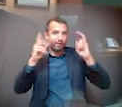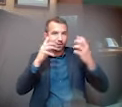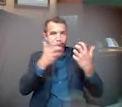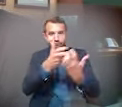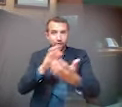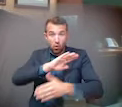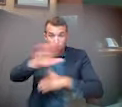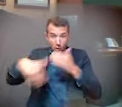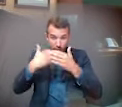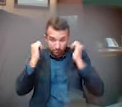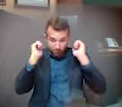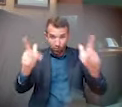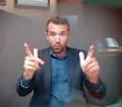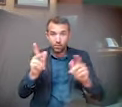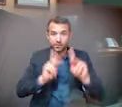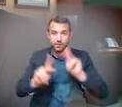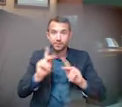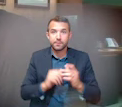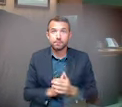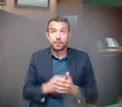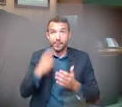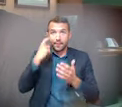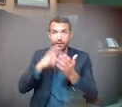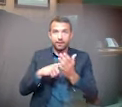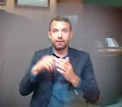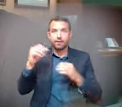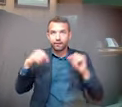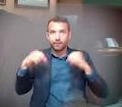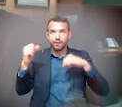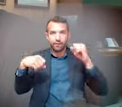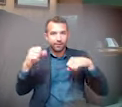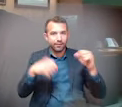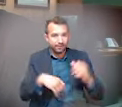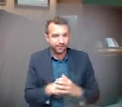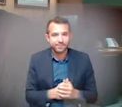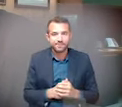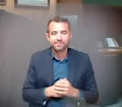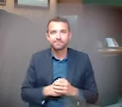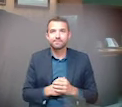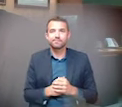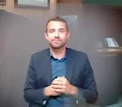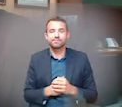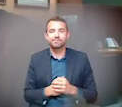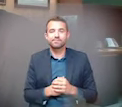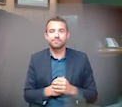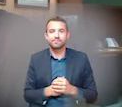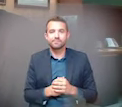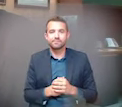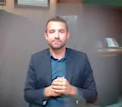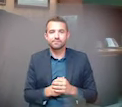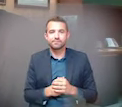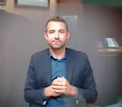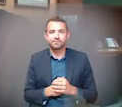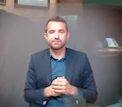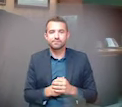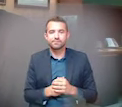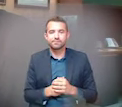There is so many head nods happening right now. I can see LeDerick is nodding his head. Anil is nodding his head.